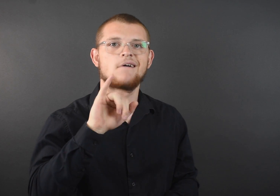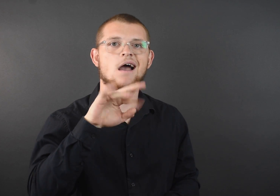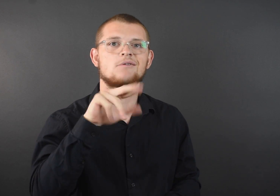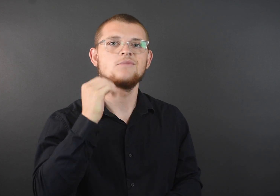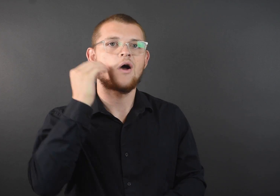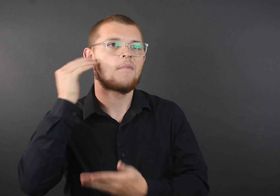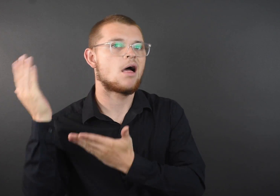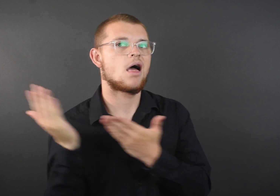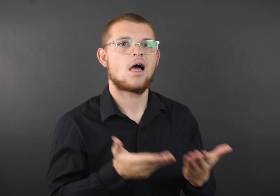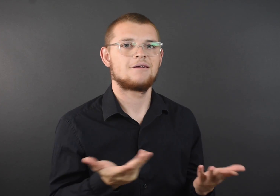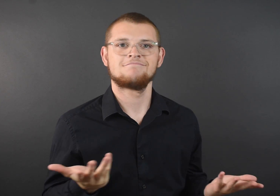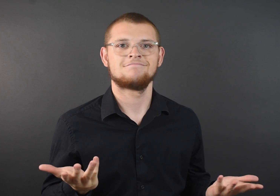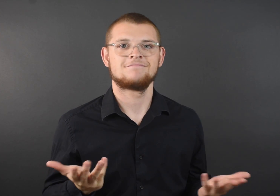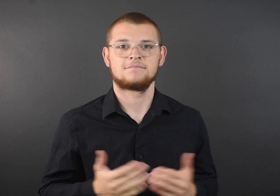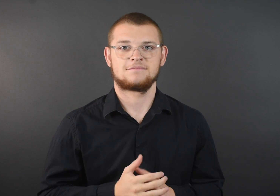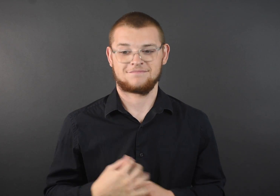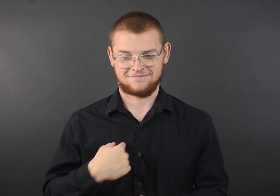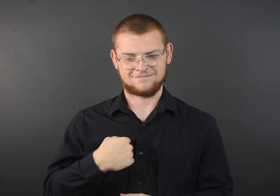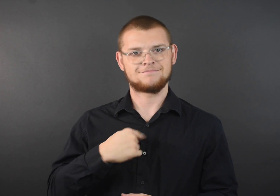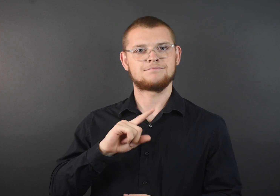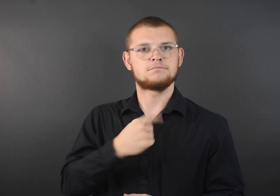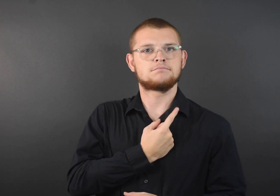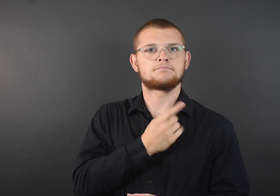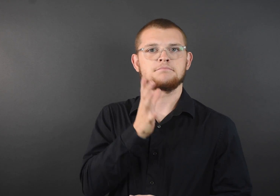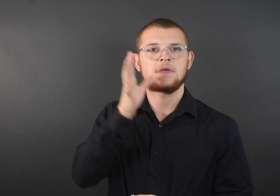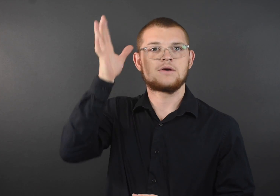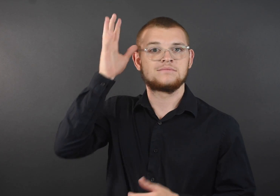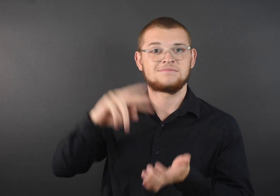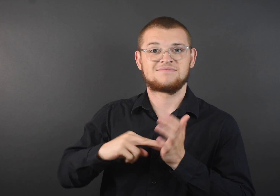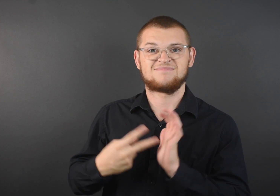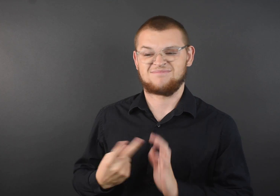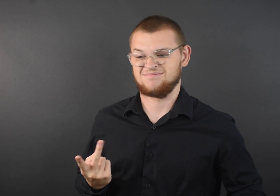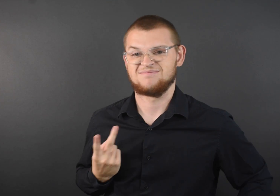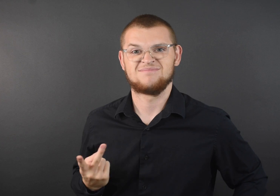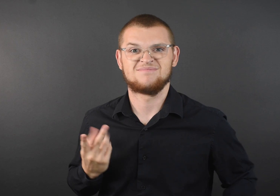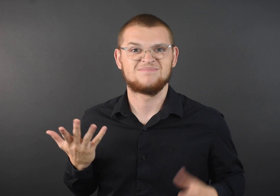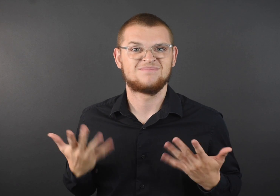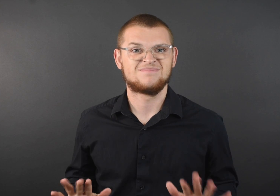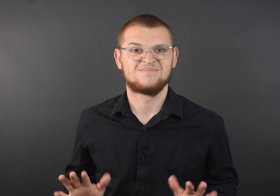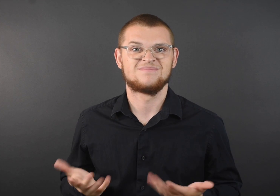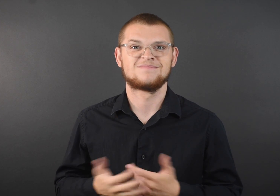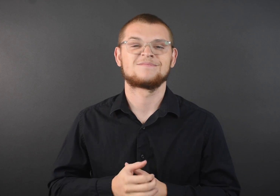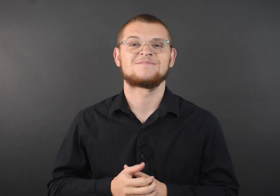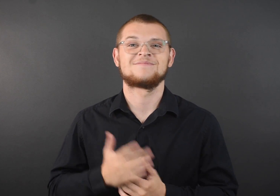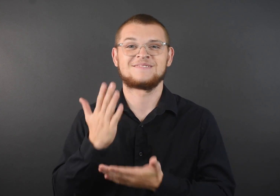from infecting her while safeguarding him should she bring the virus home. "I'm a single parent,